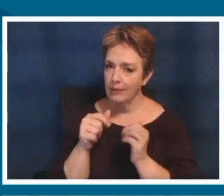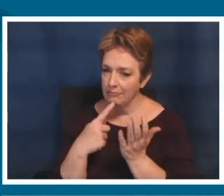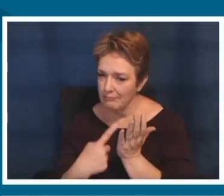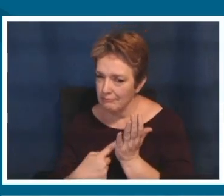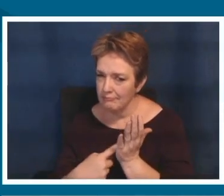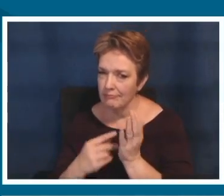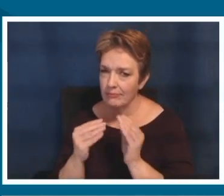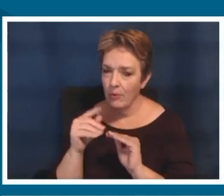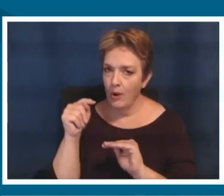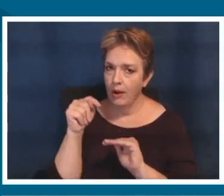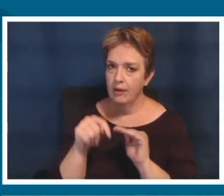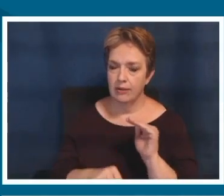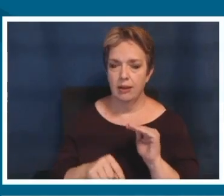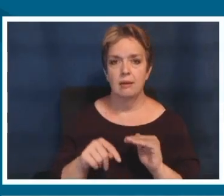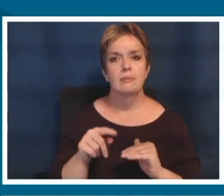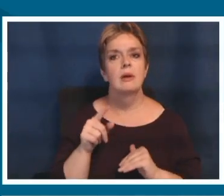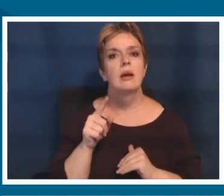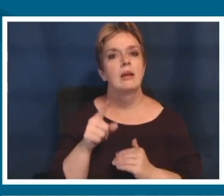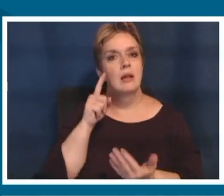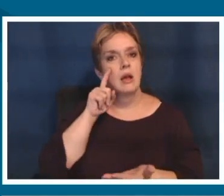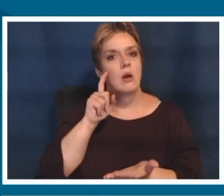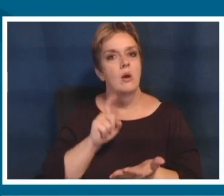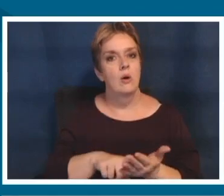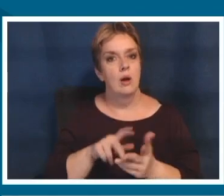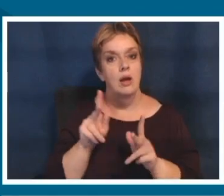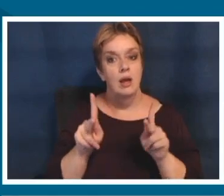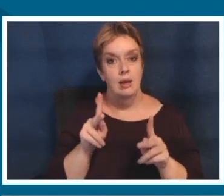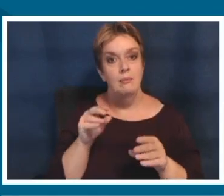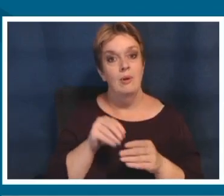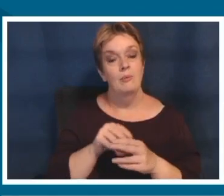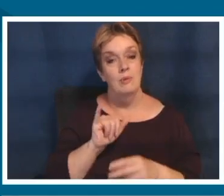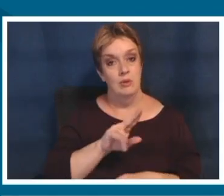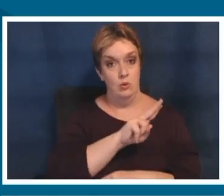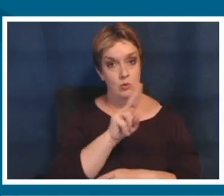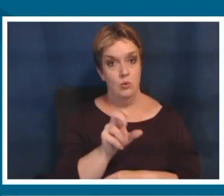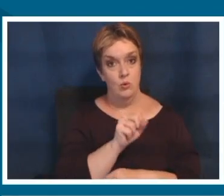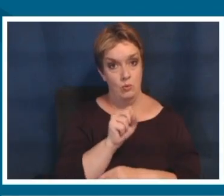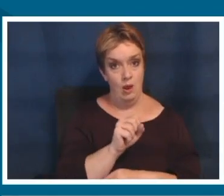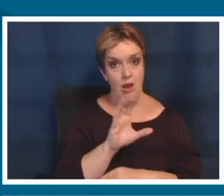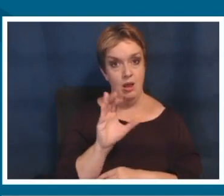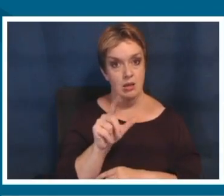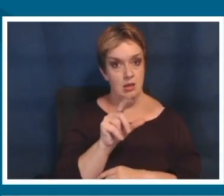they saw that people who were a part of the us color troops were part of this